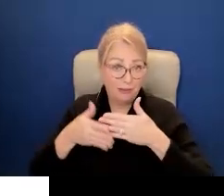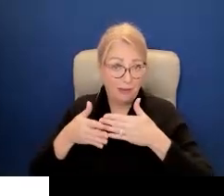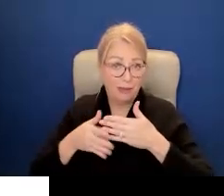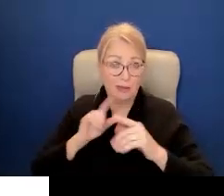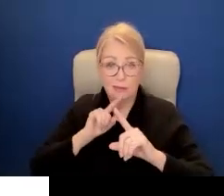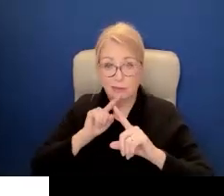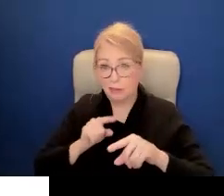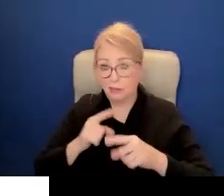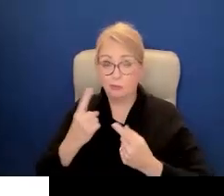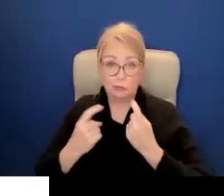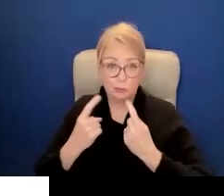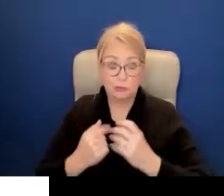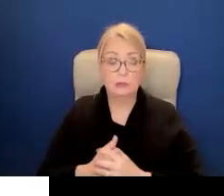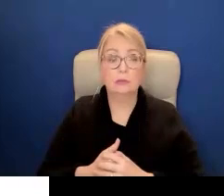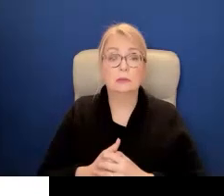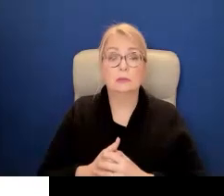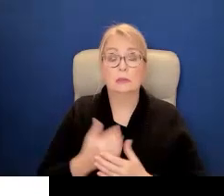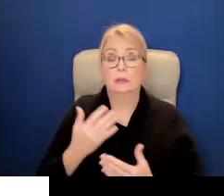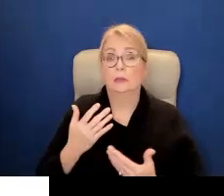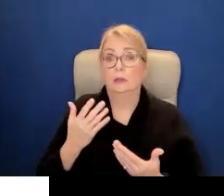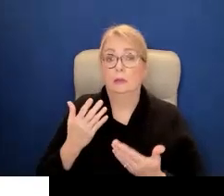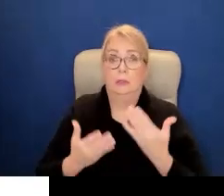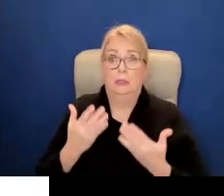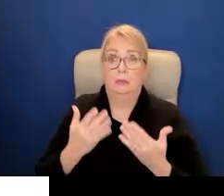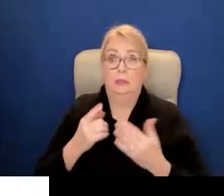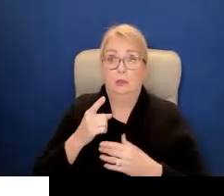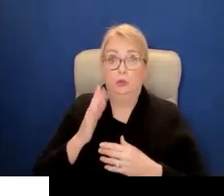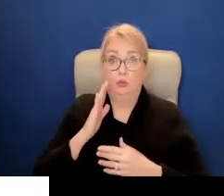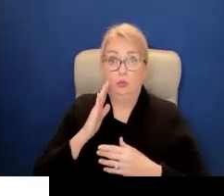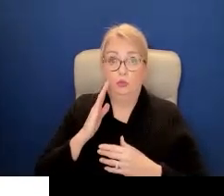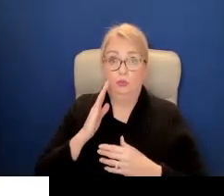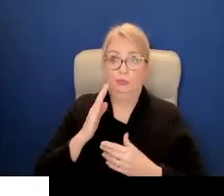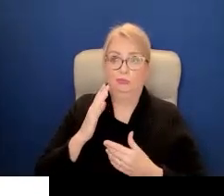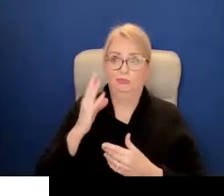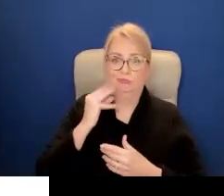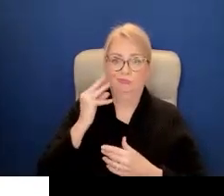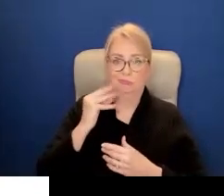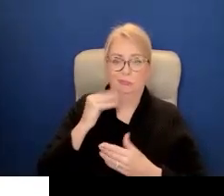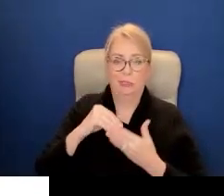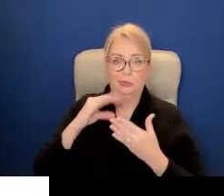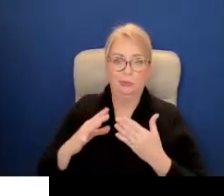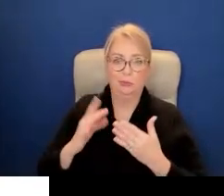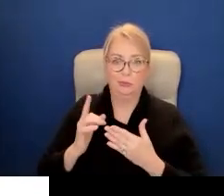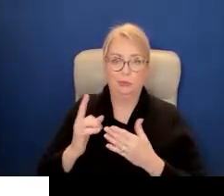Maybe you'll see students, coming to you or you might see students, maybe,